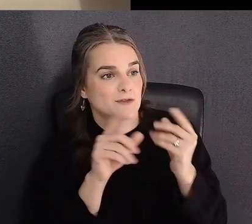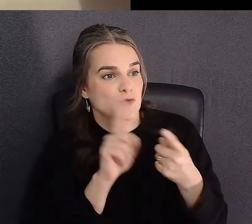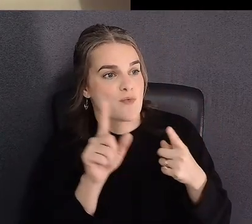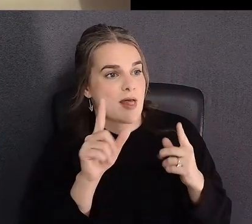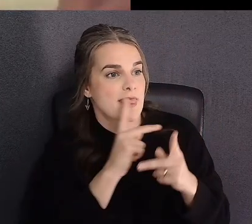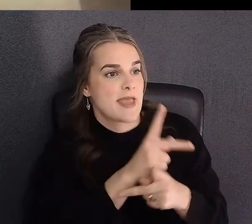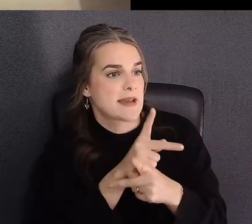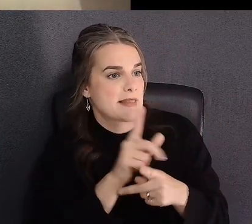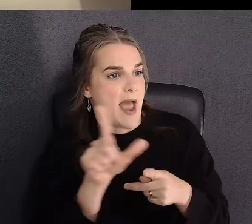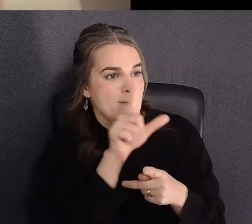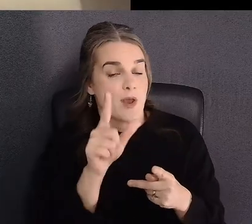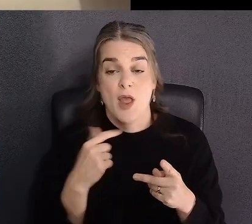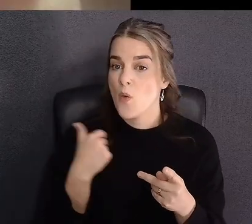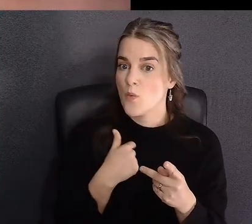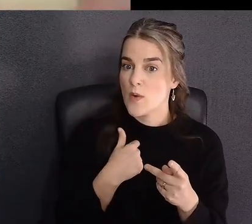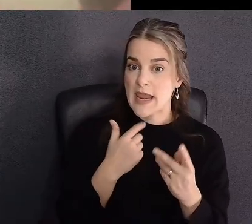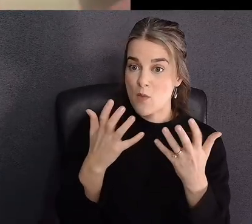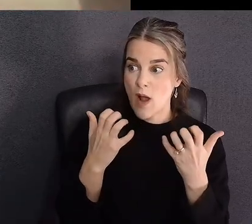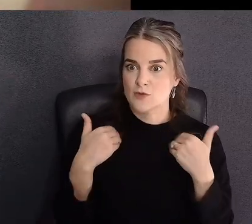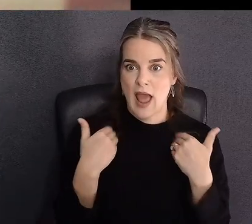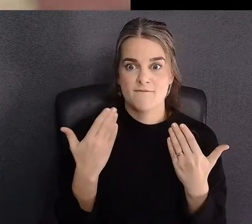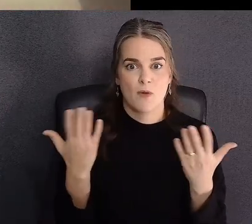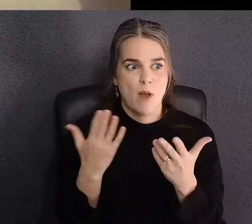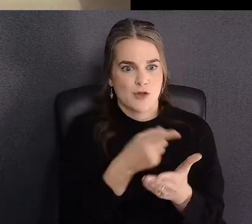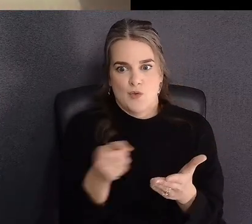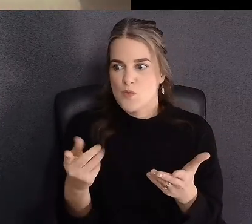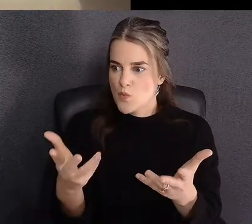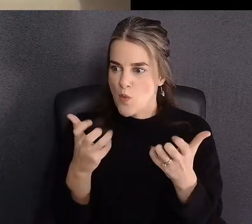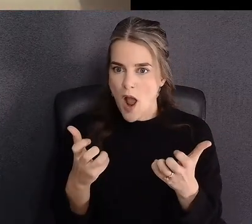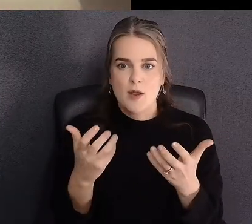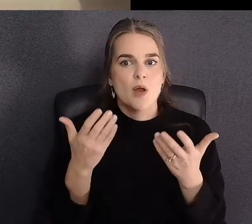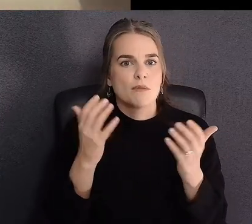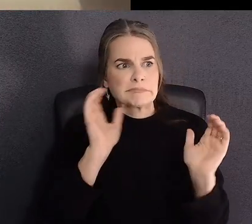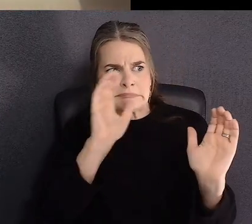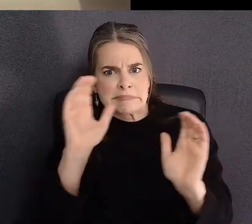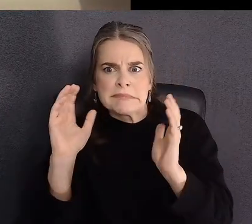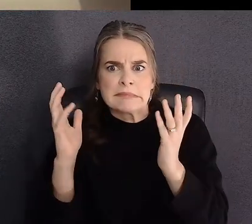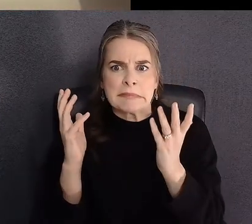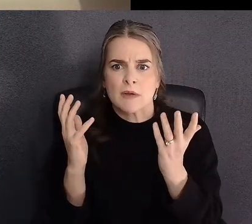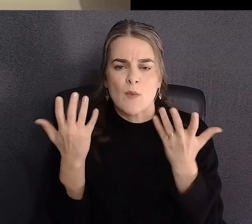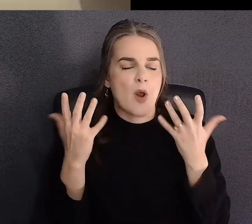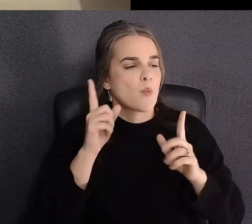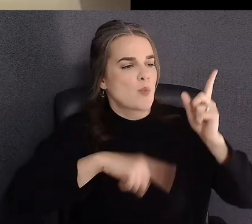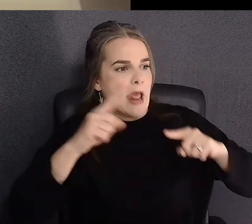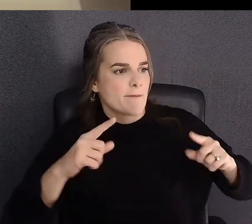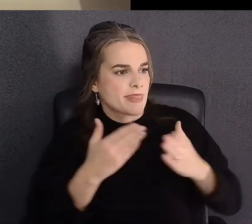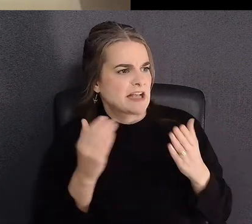want to have the things that people want. Otherwise, we don't want to just put random things in our Lending Library that nobody wants. So we really want to know what people want.